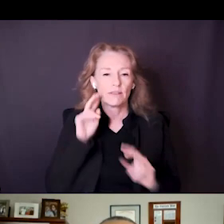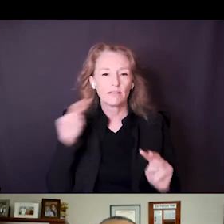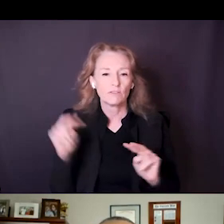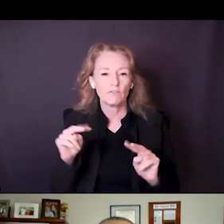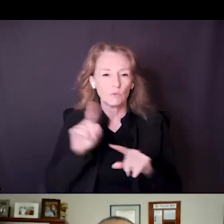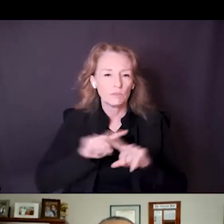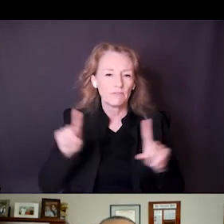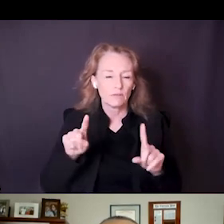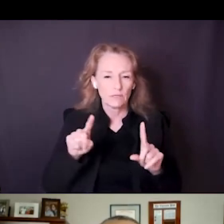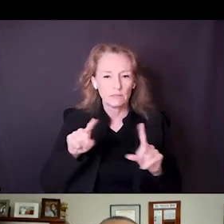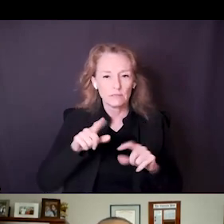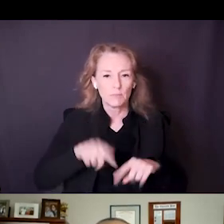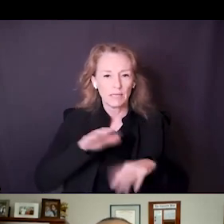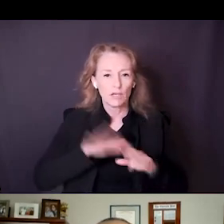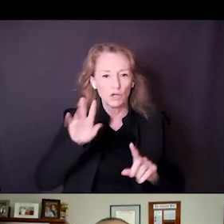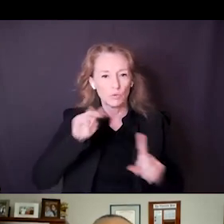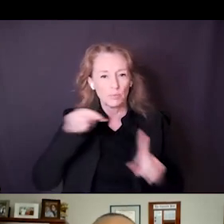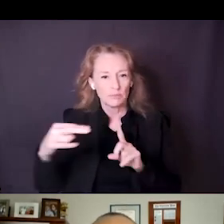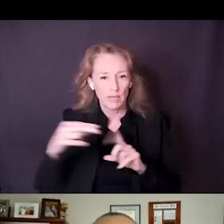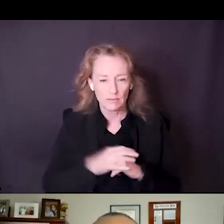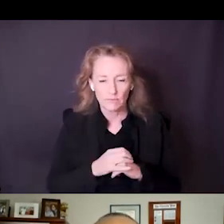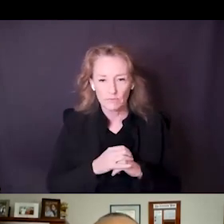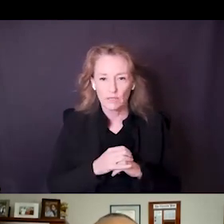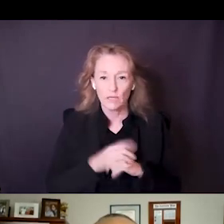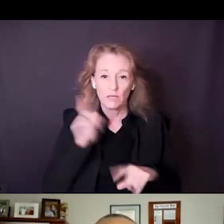WHAT IS NOT IN QUESTION IS THAT HUMANITY MATTERS.